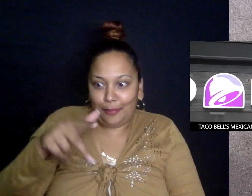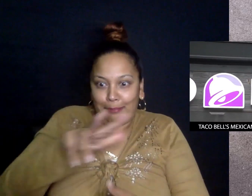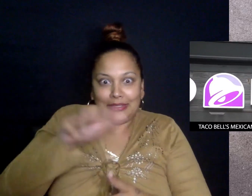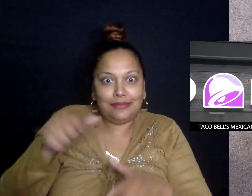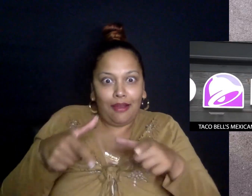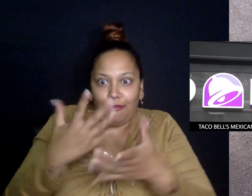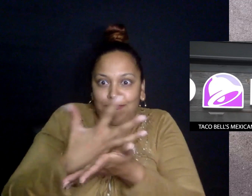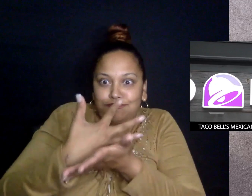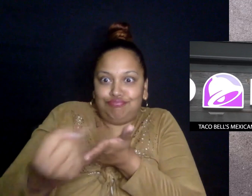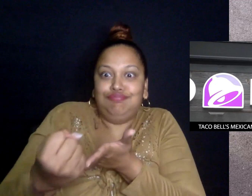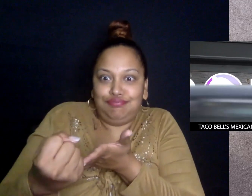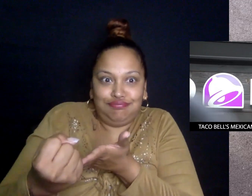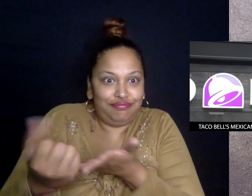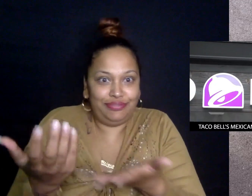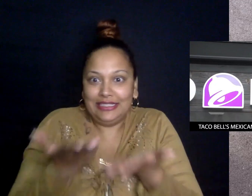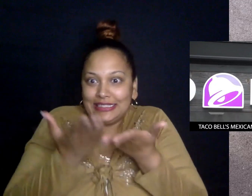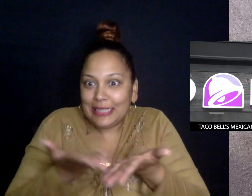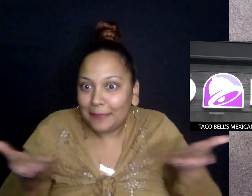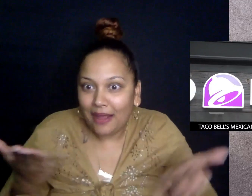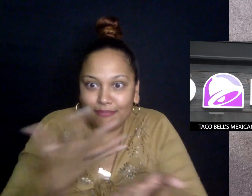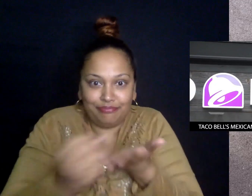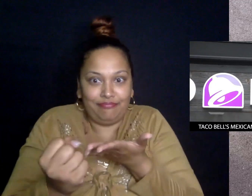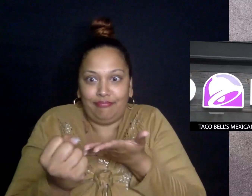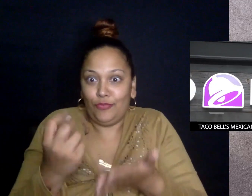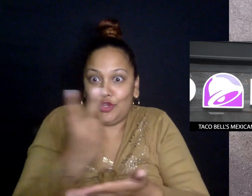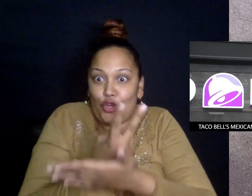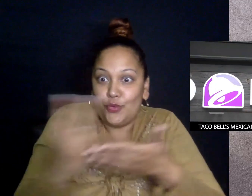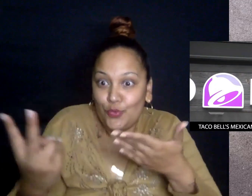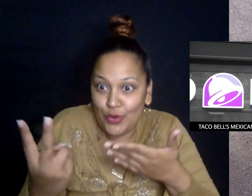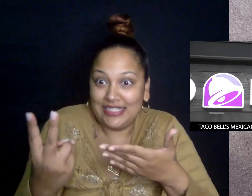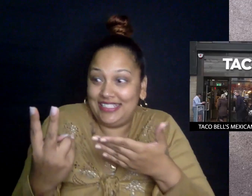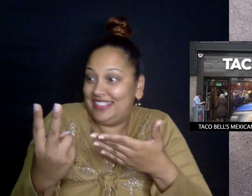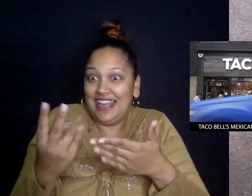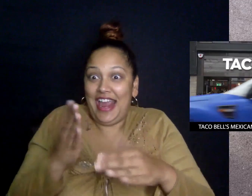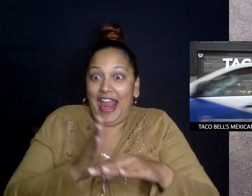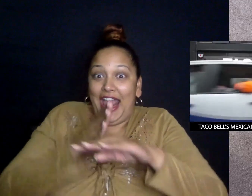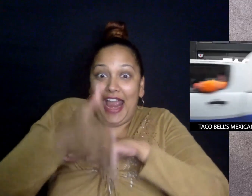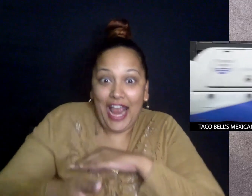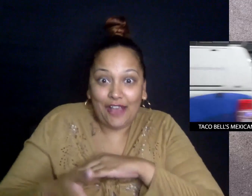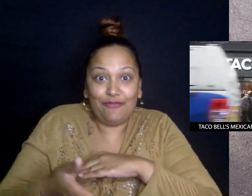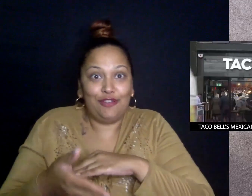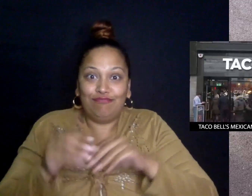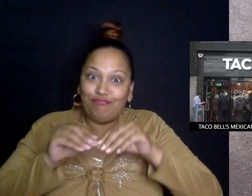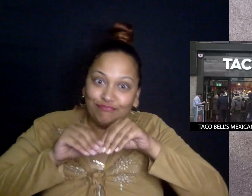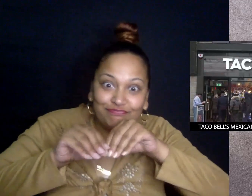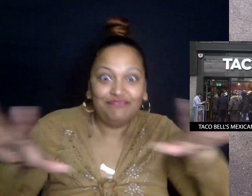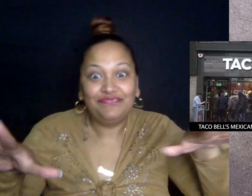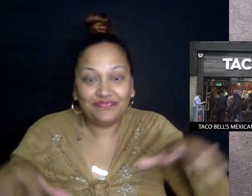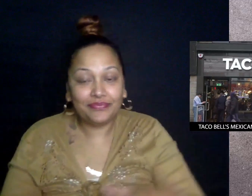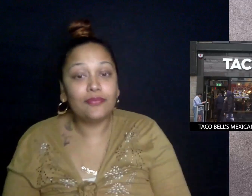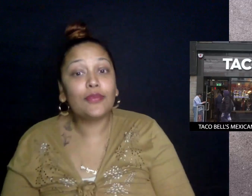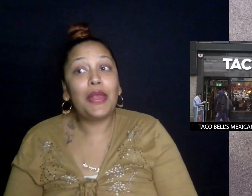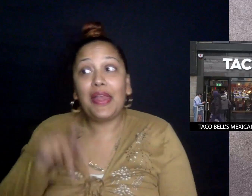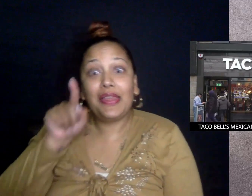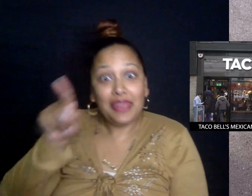but the demand was so high Taco Bell says it ran out of supplies a couple of weeks after